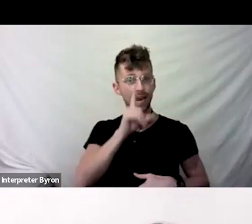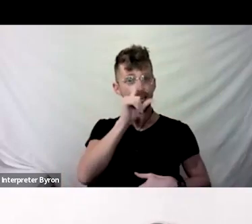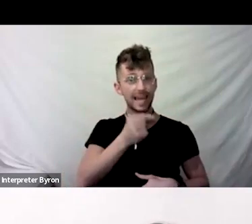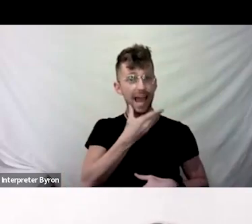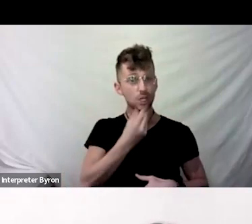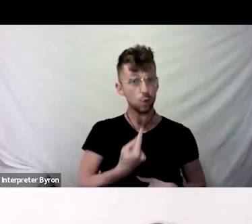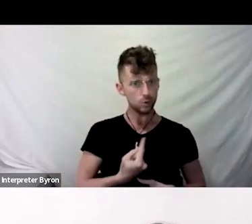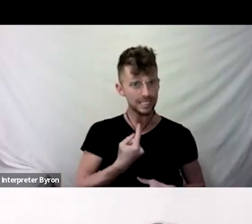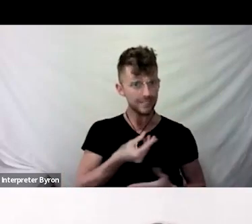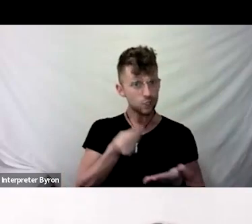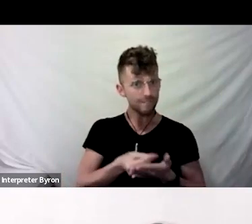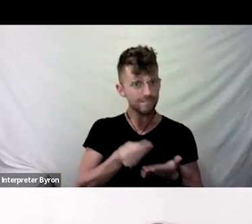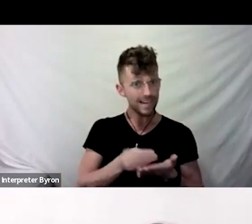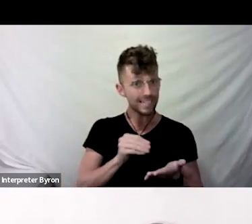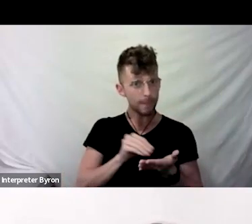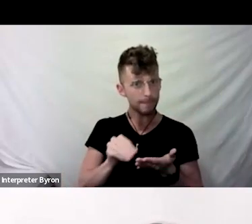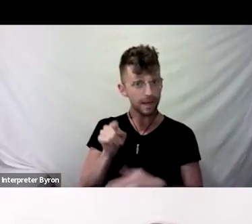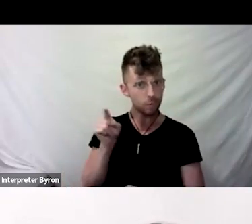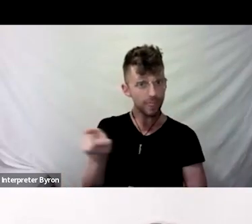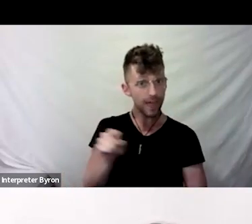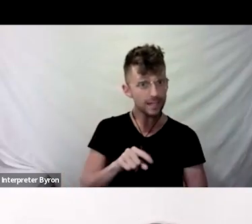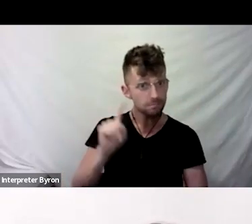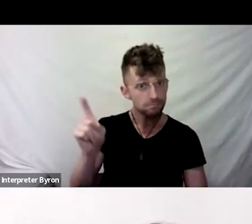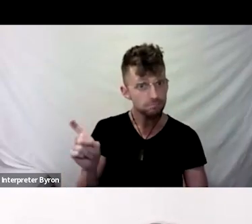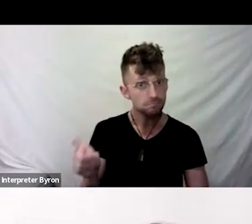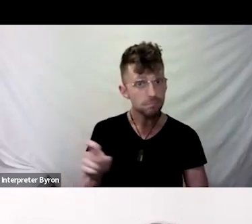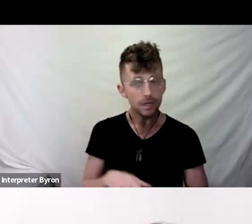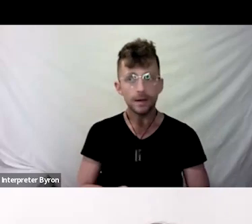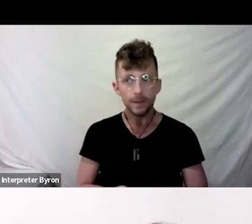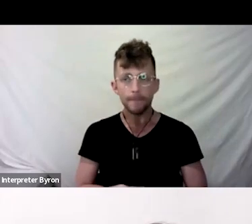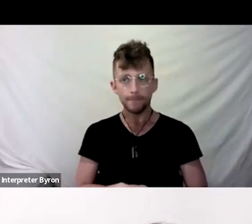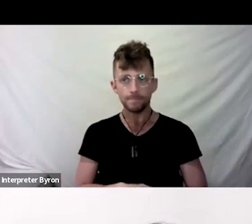And there’s another one, but perhaps if we go to those two